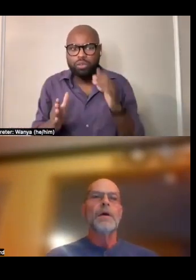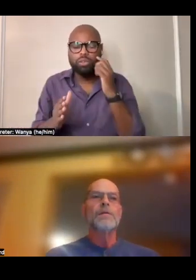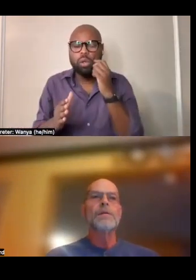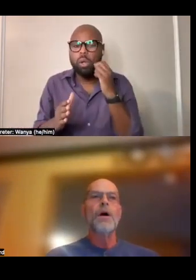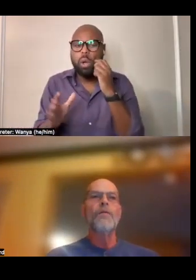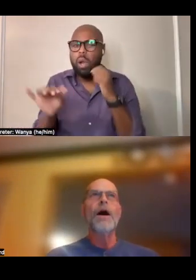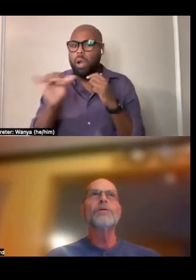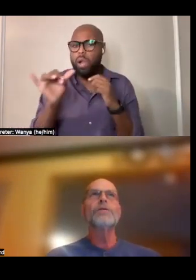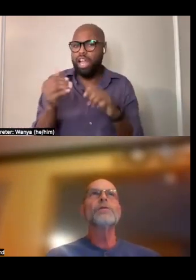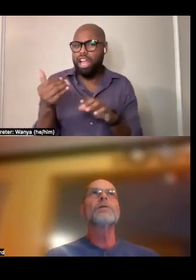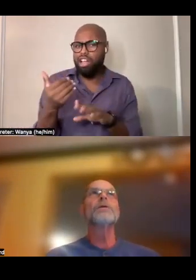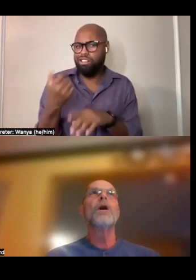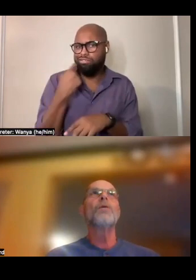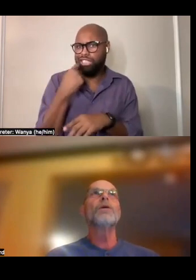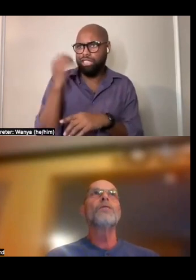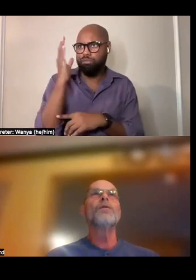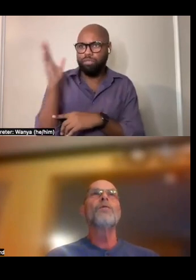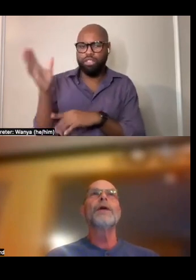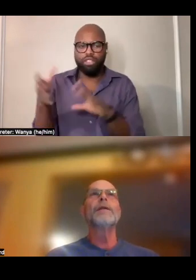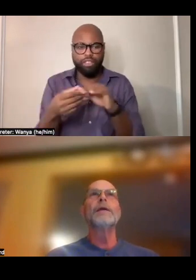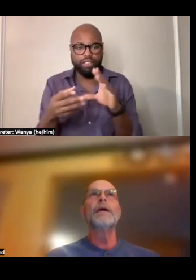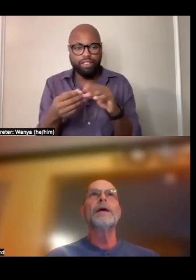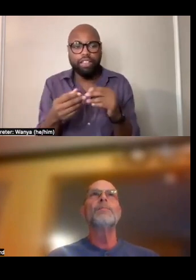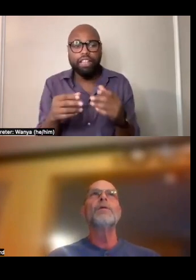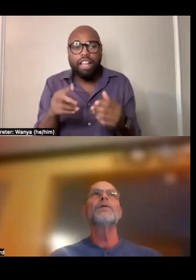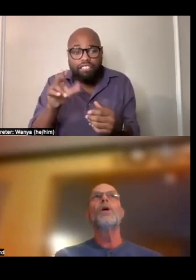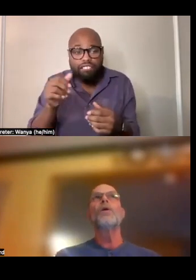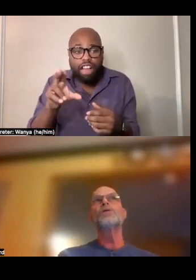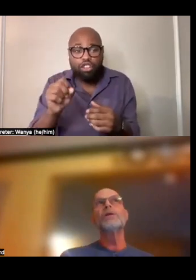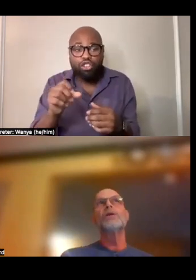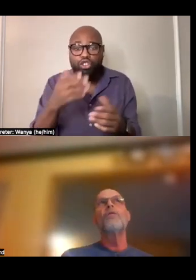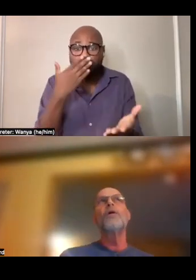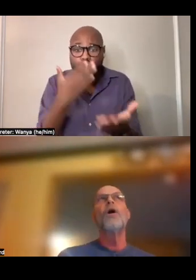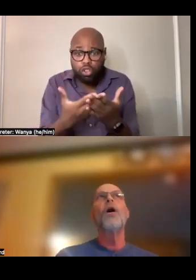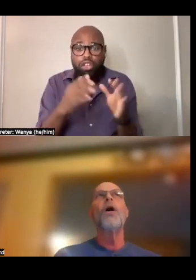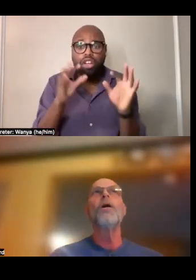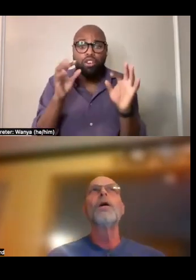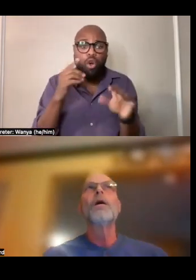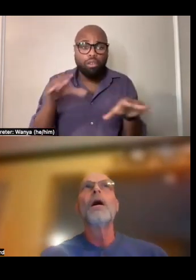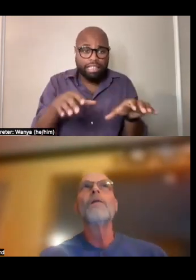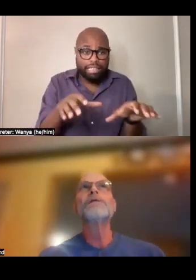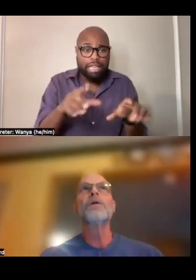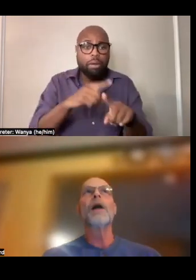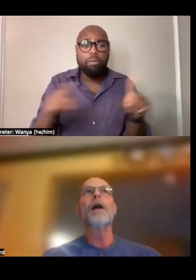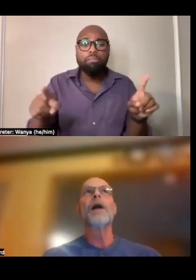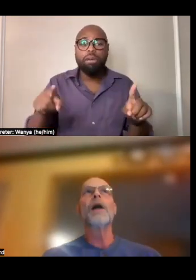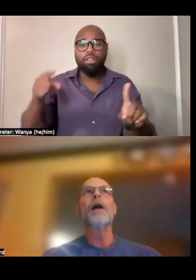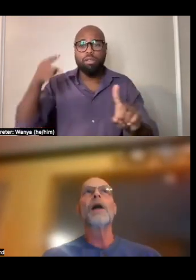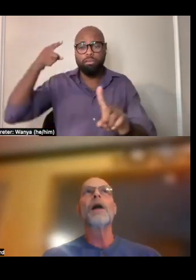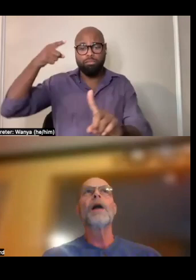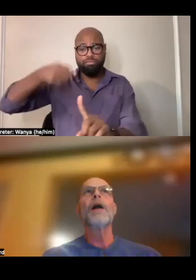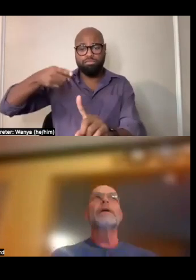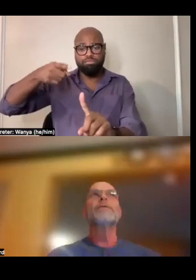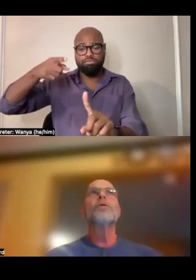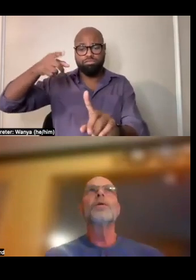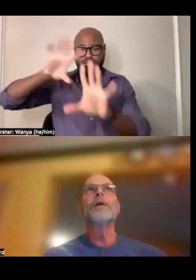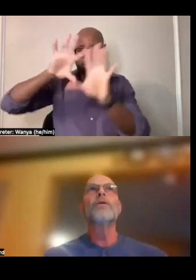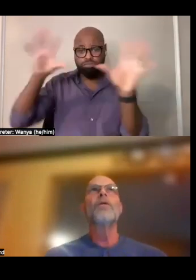So vouchers were good for what they did. But the notion overall of sort of like, I don't want to get too political,